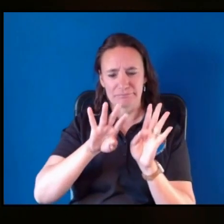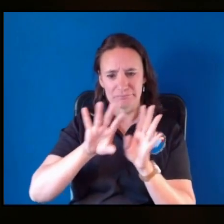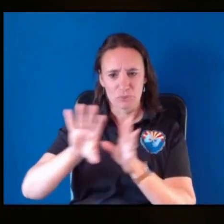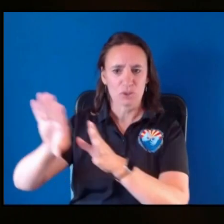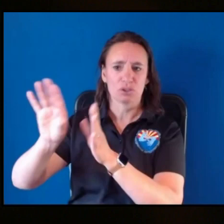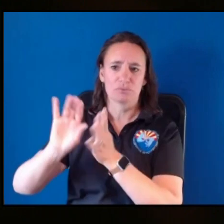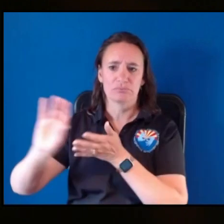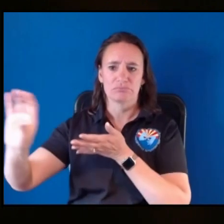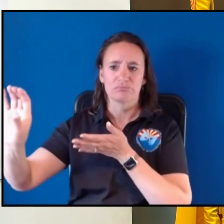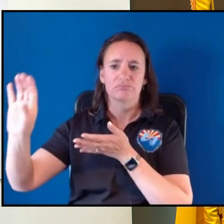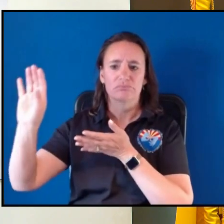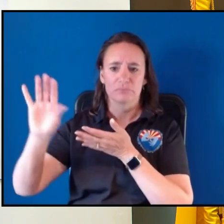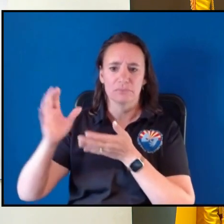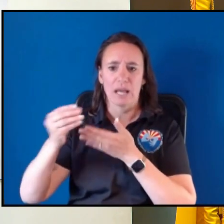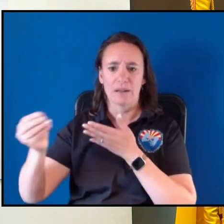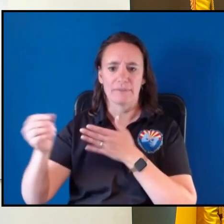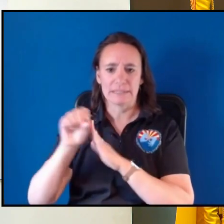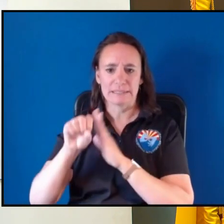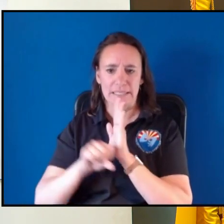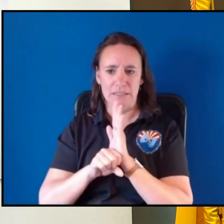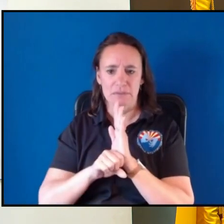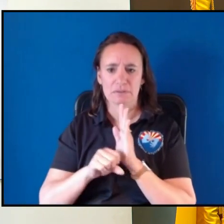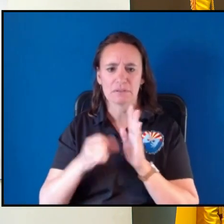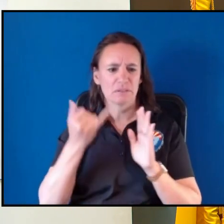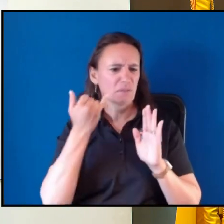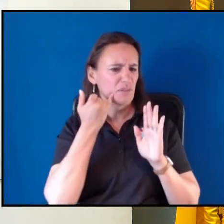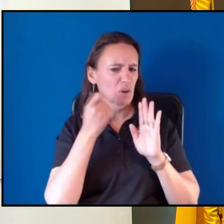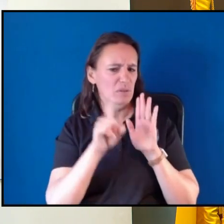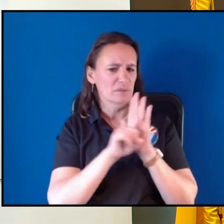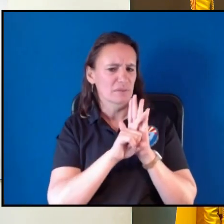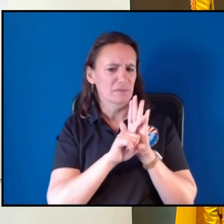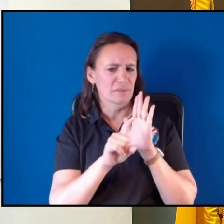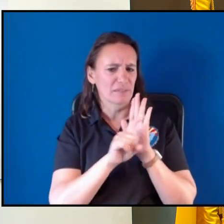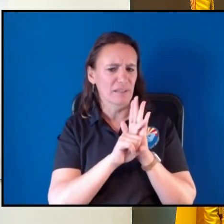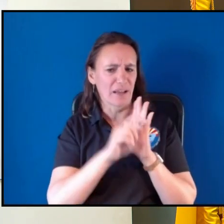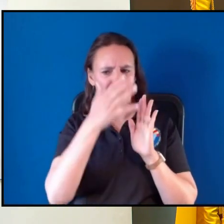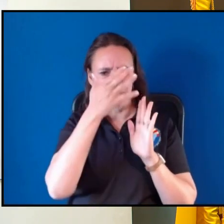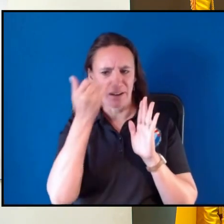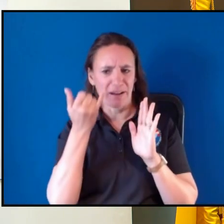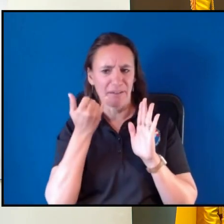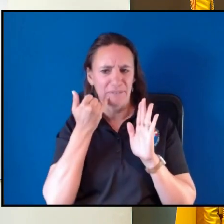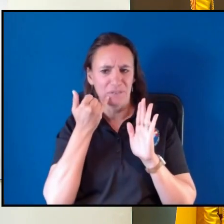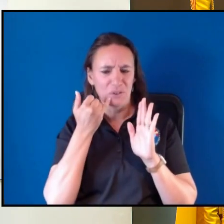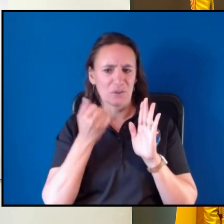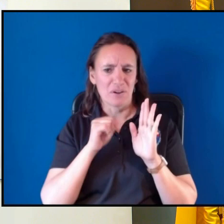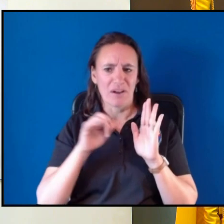(PHONE RINGING) I forgot to turn my phone off.